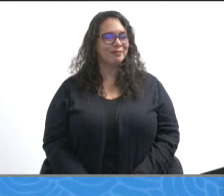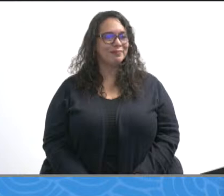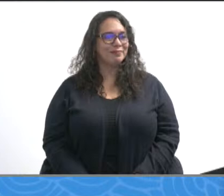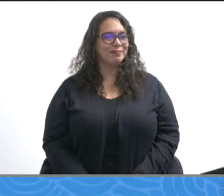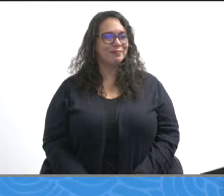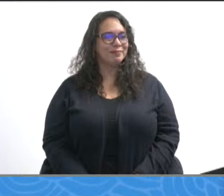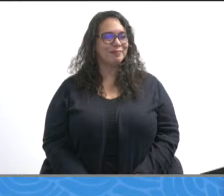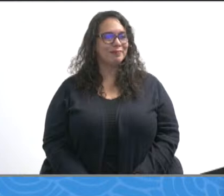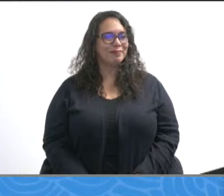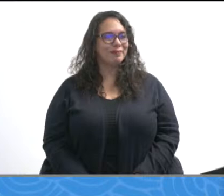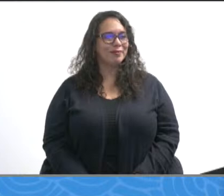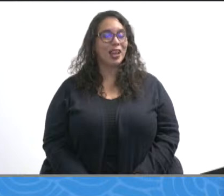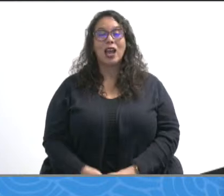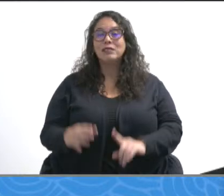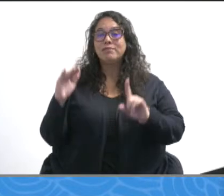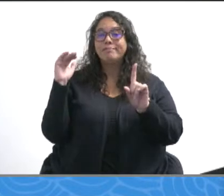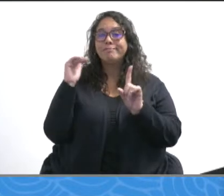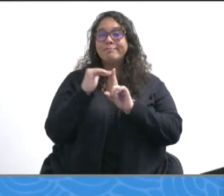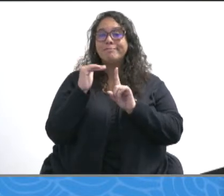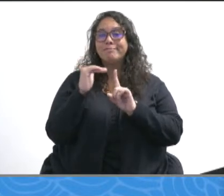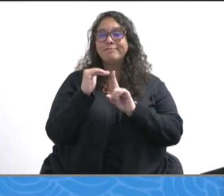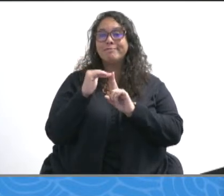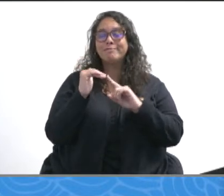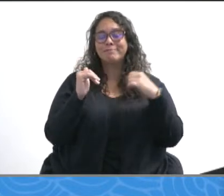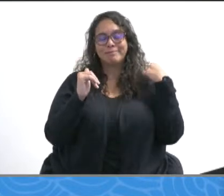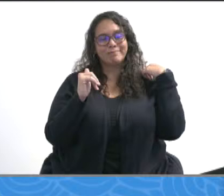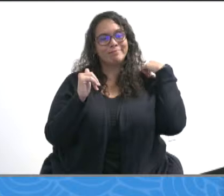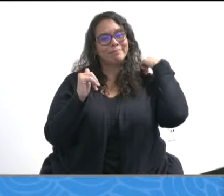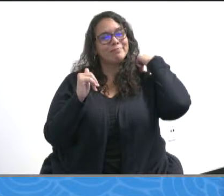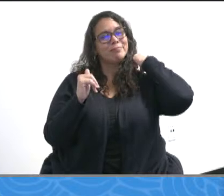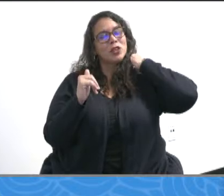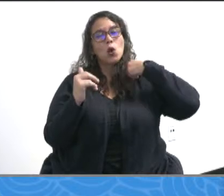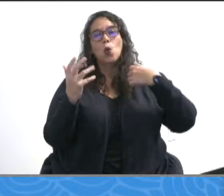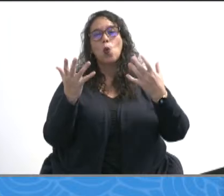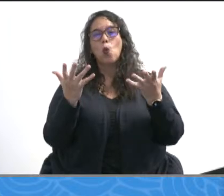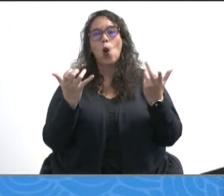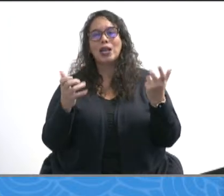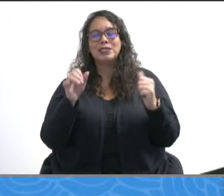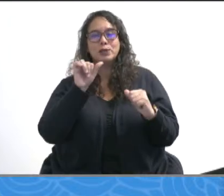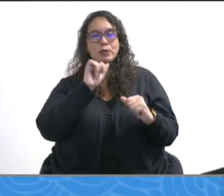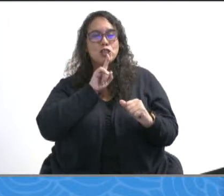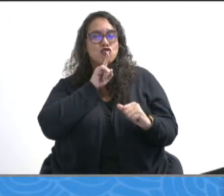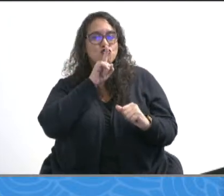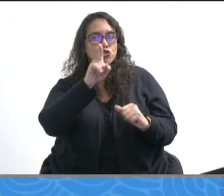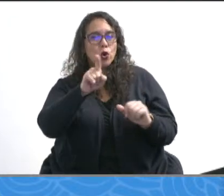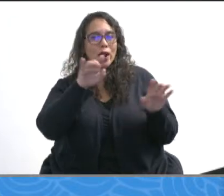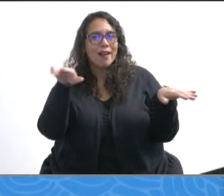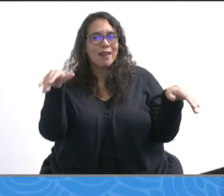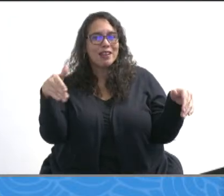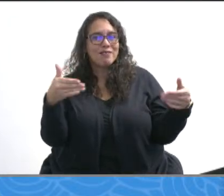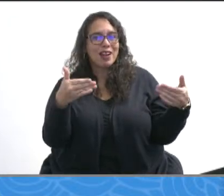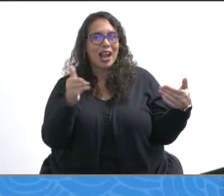And as a reminder, we want to make sure that we're inviting our families,